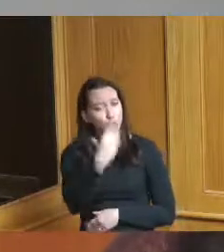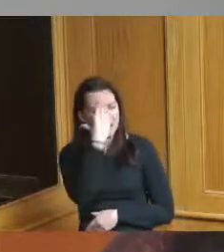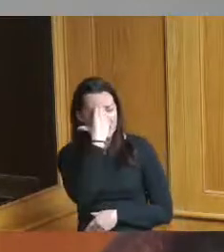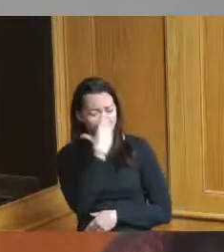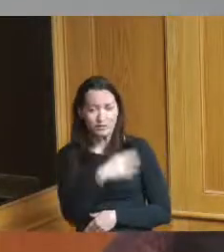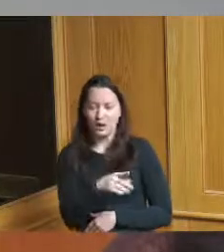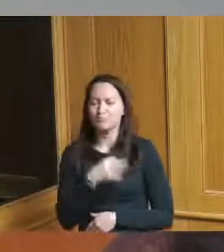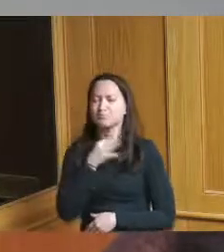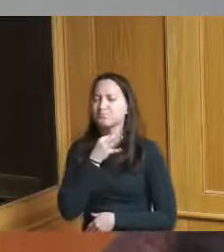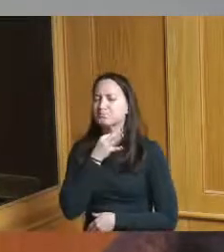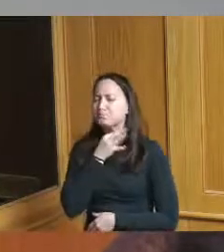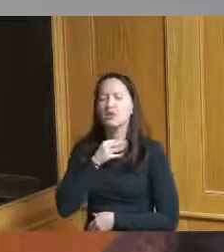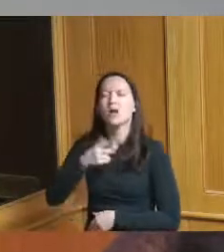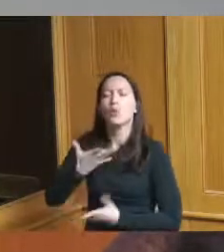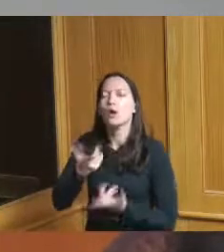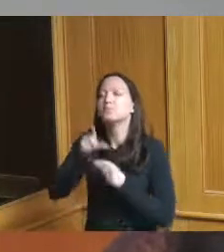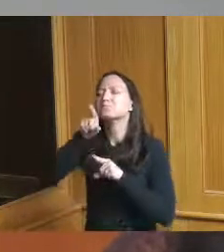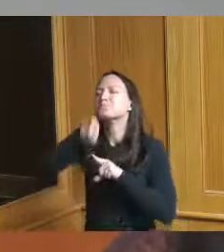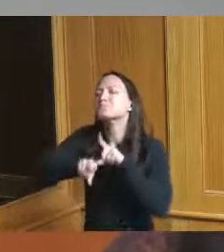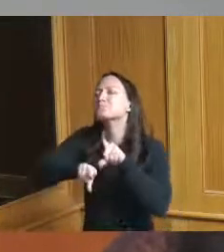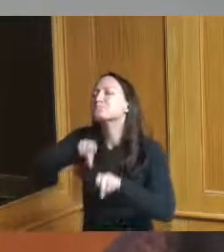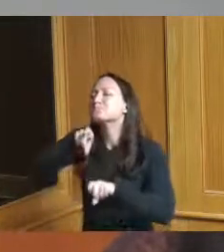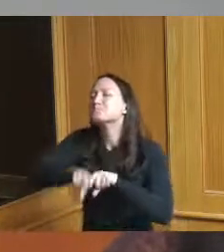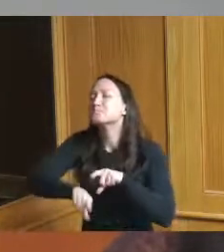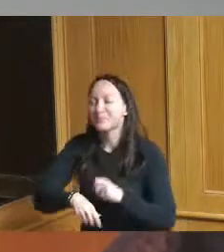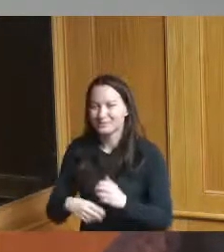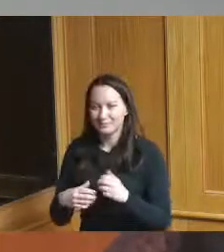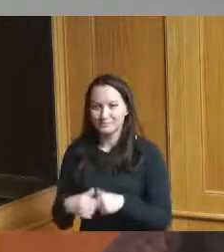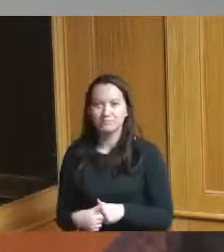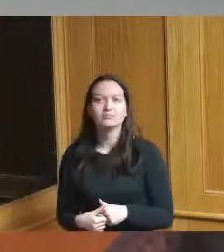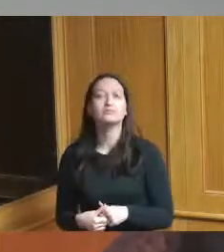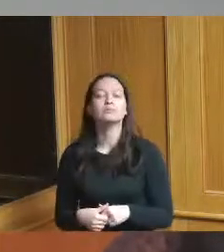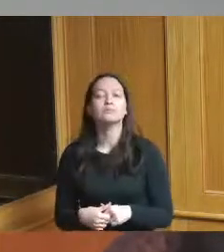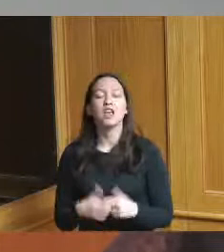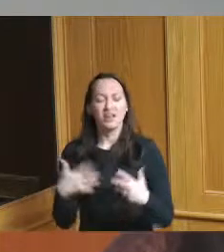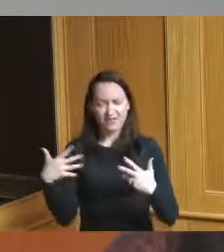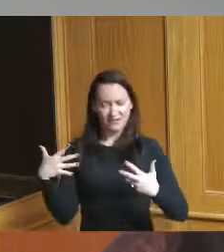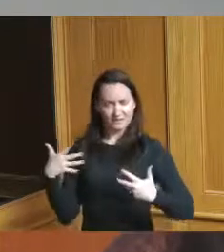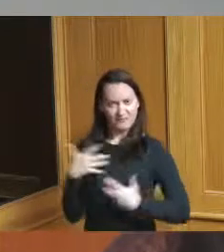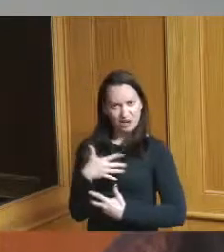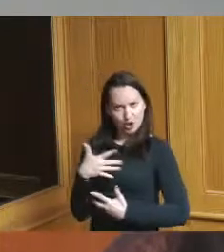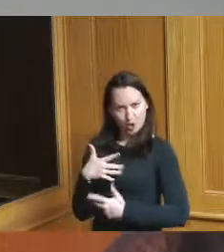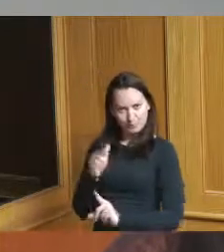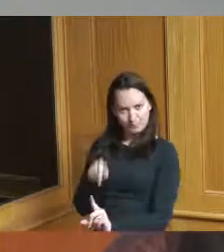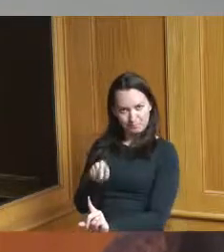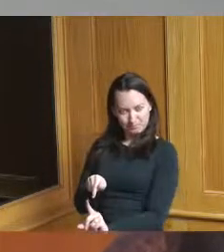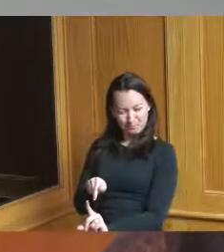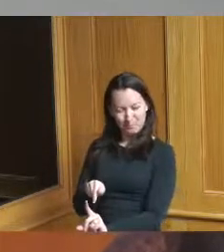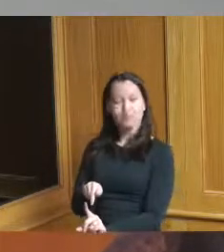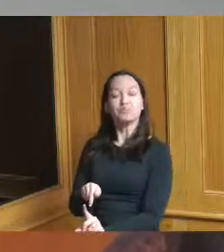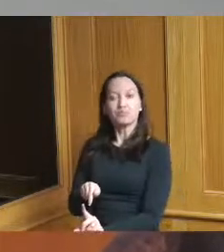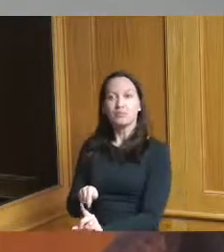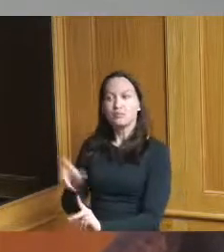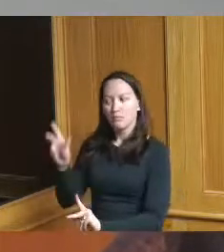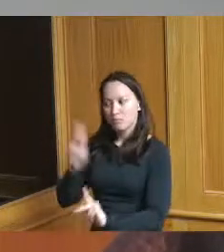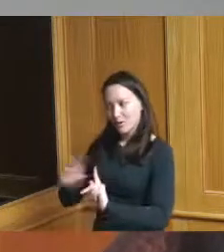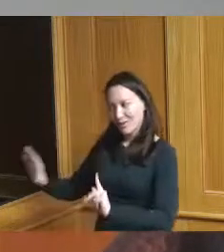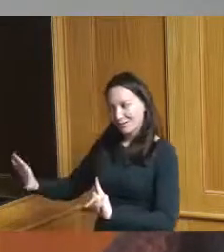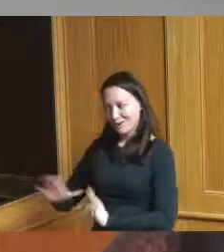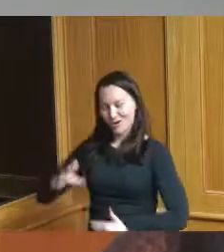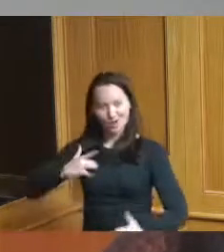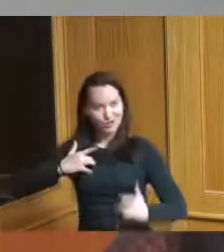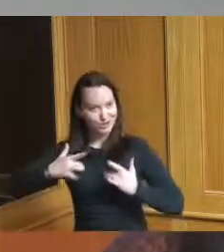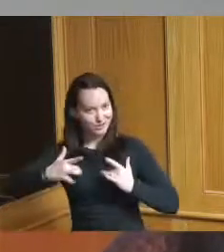really curious to pick your brain so the fear factor for folks who are concerned about side